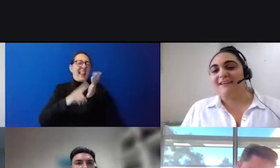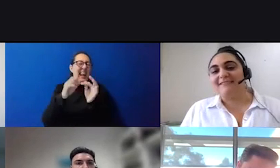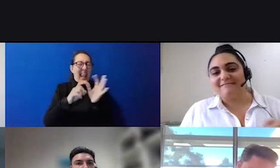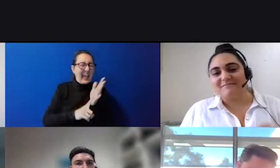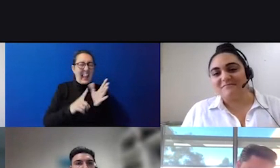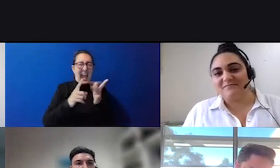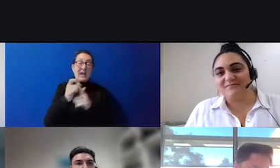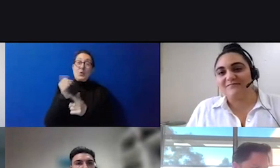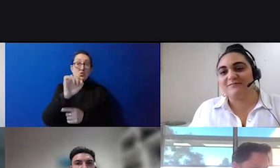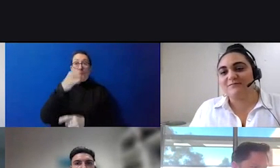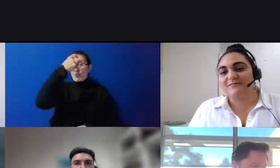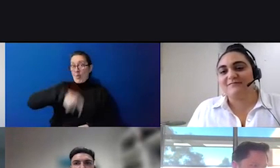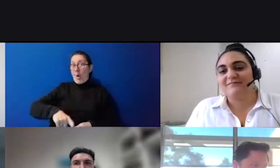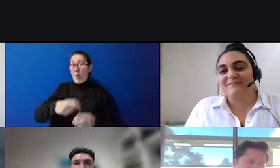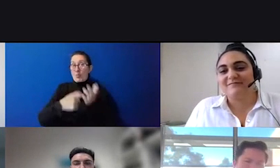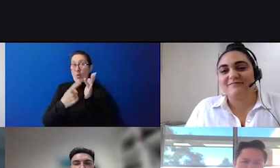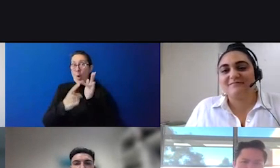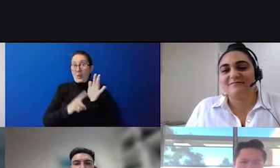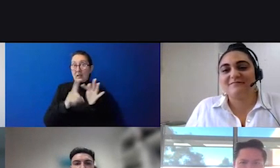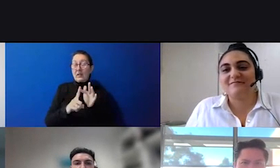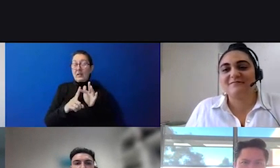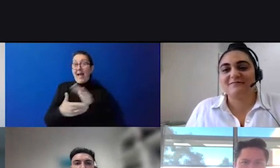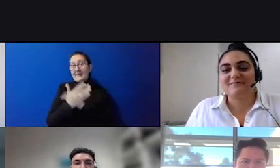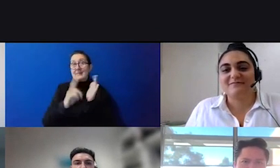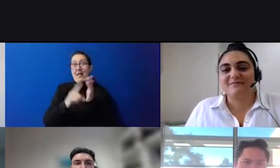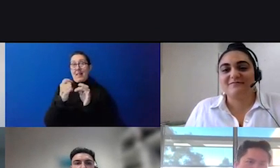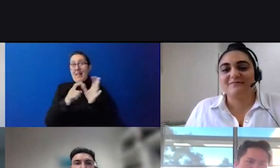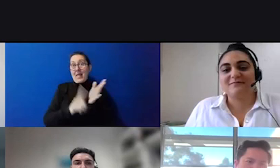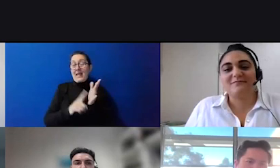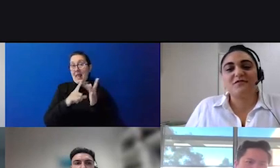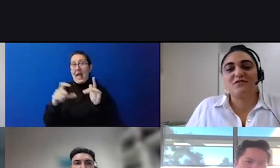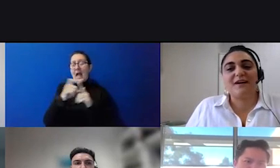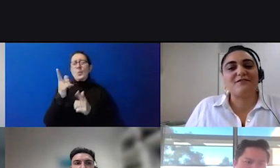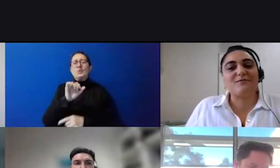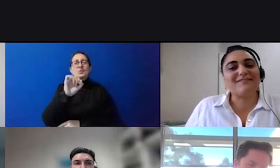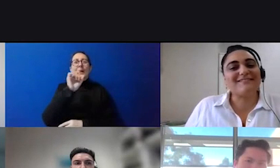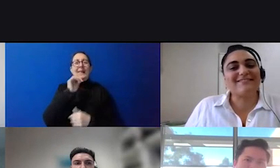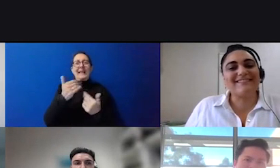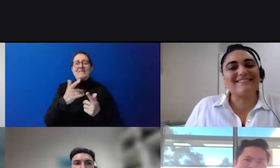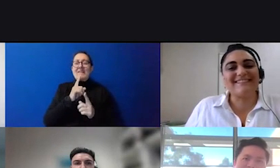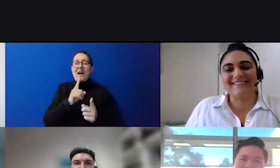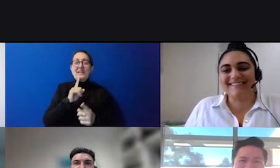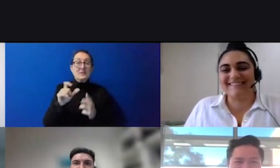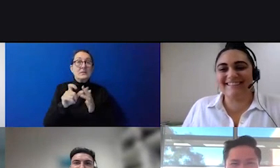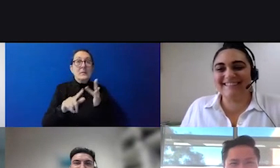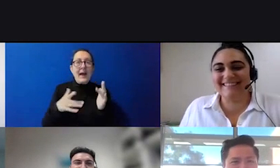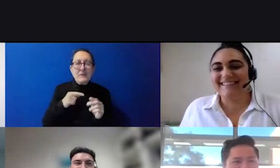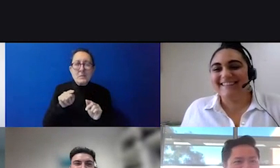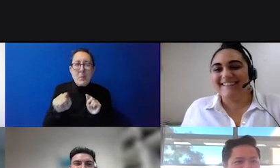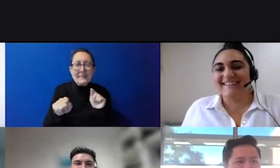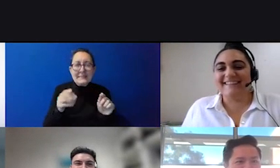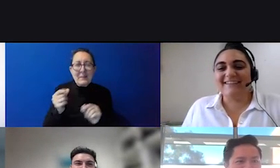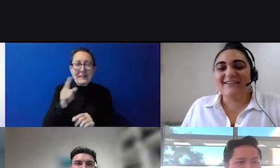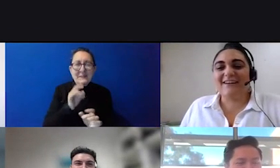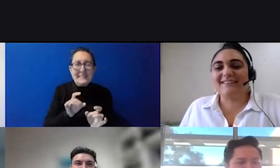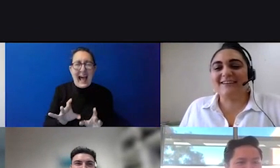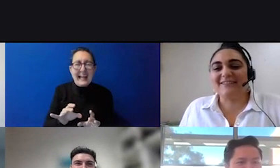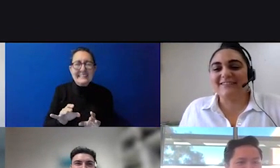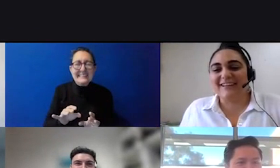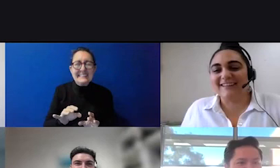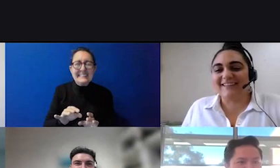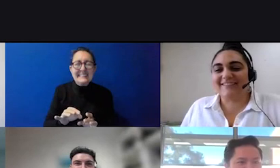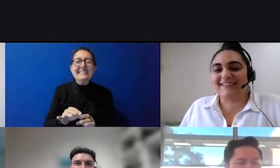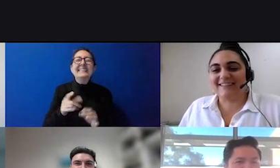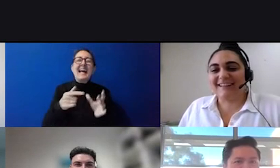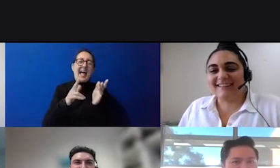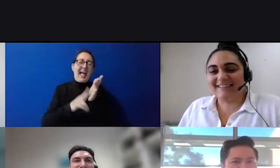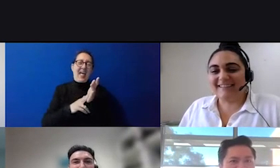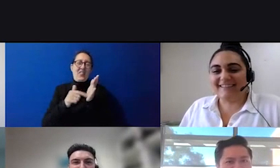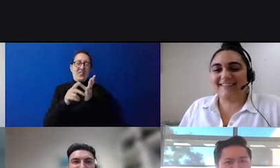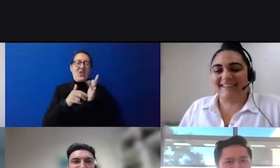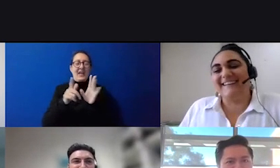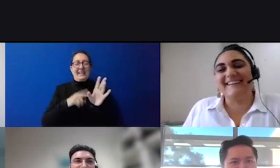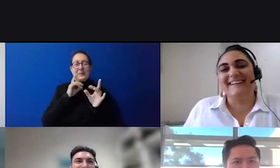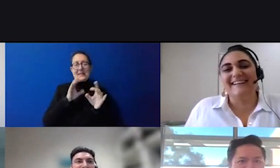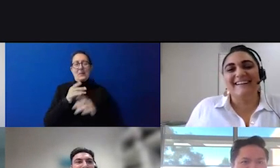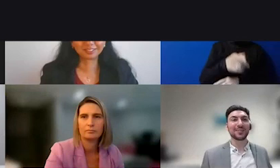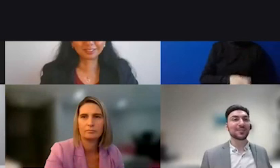be do I have to point to someone to start might start with you Anthony if that's okay sure so